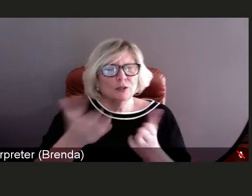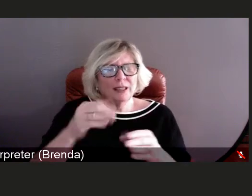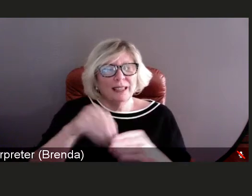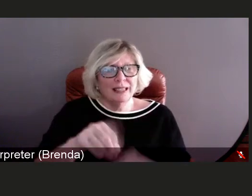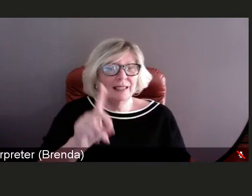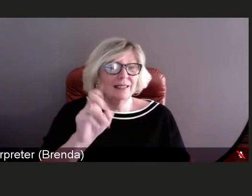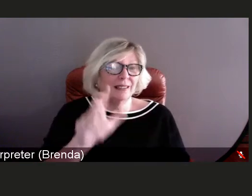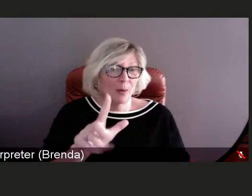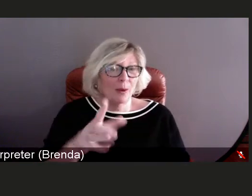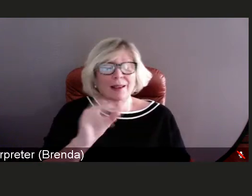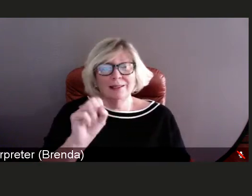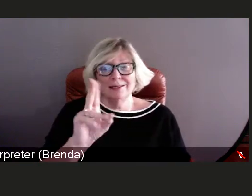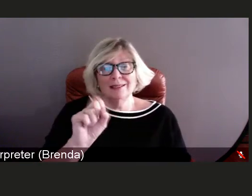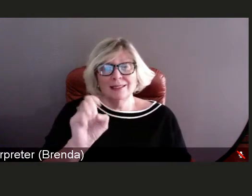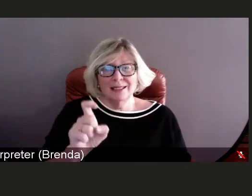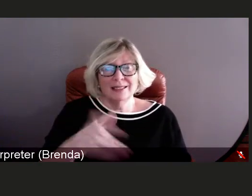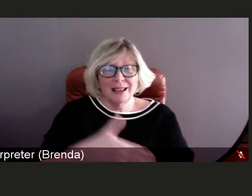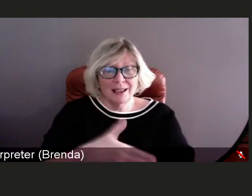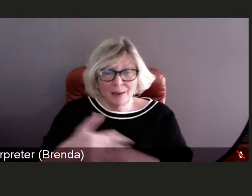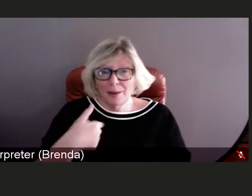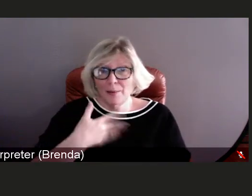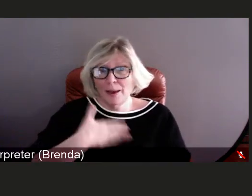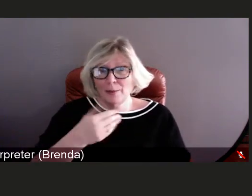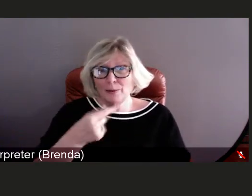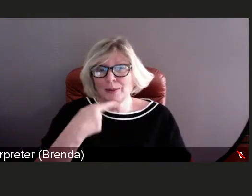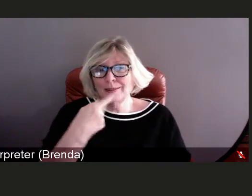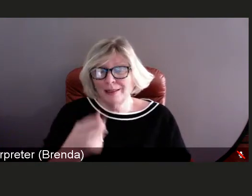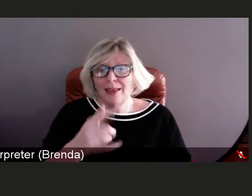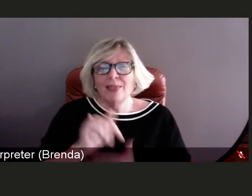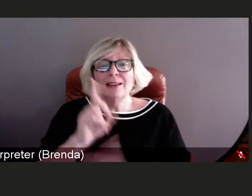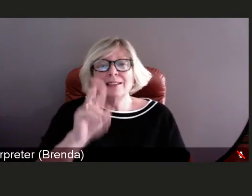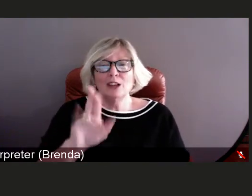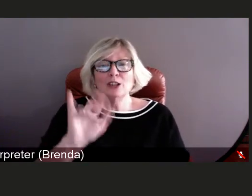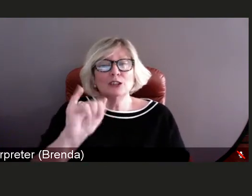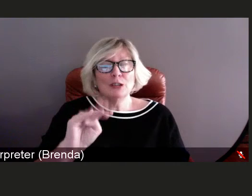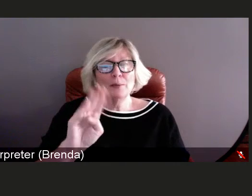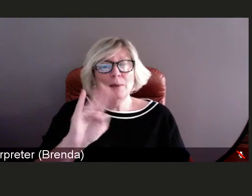and I'm also pleased to announce that Dr. Jim Mills has joined our medical practice